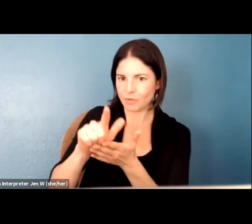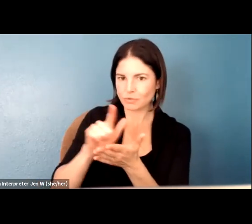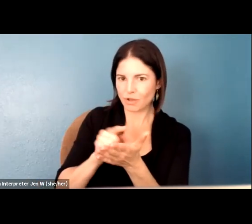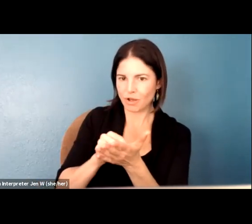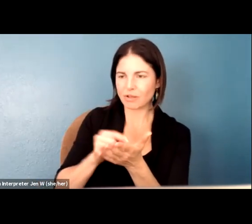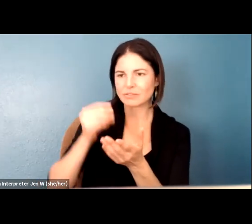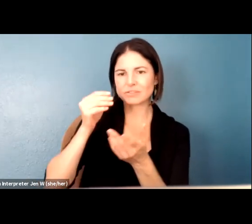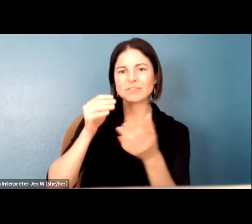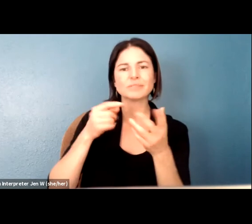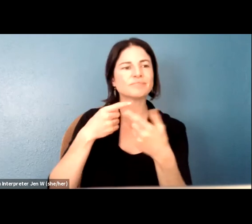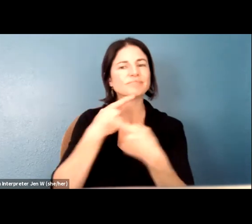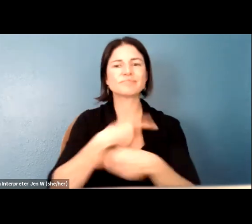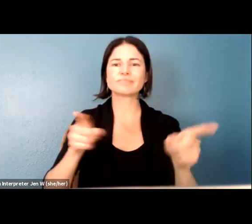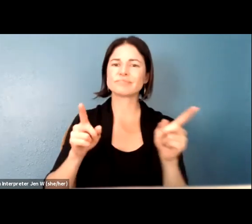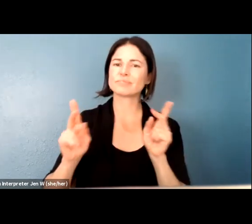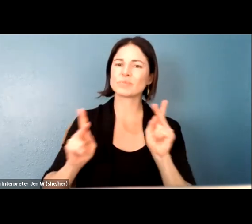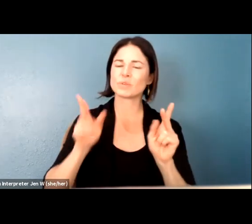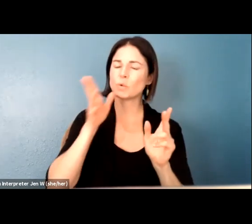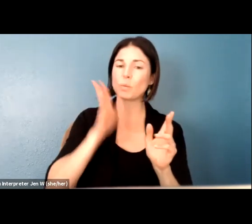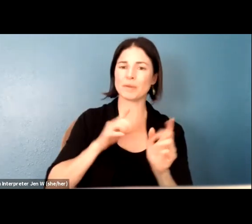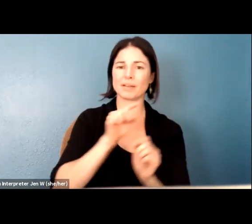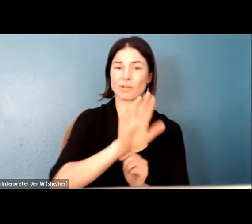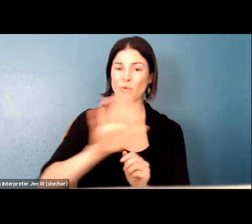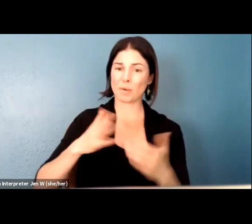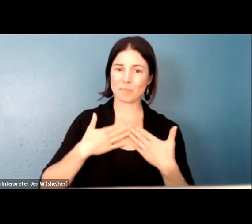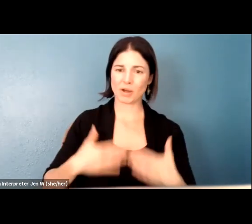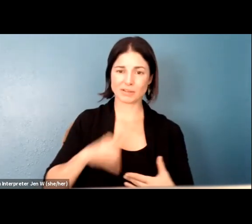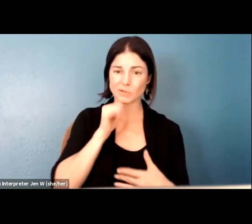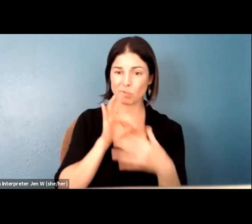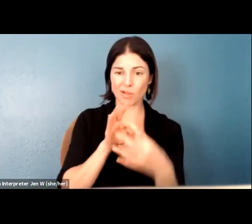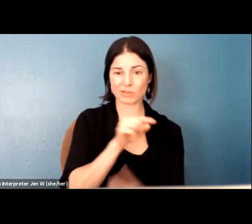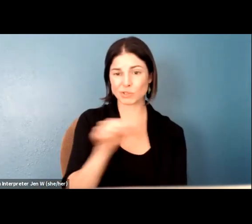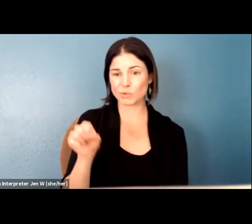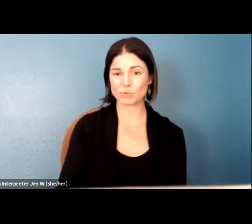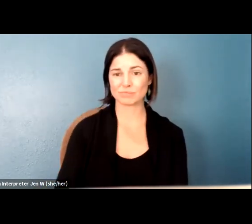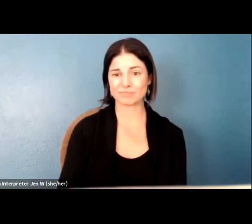theirs. I want to thank them for knowing that laws banning